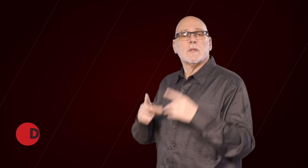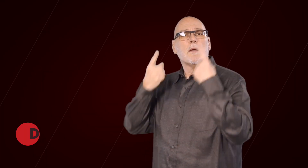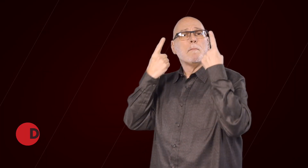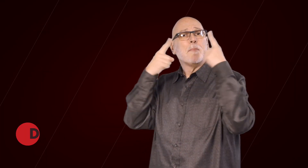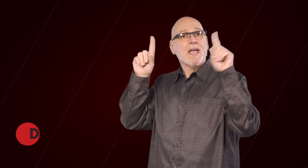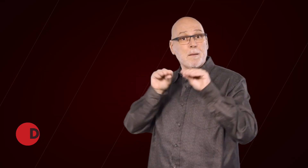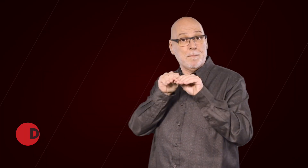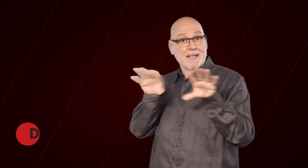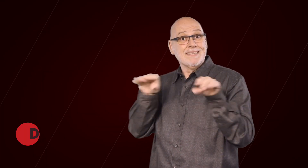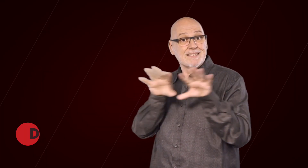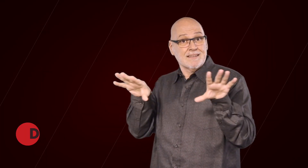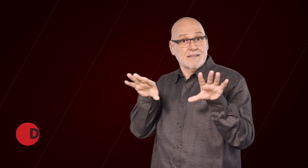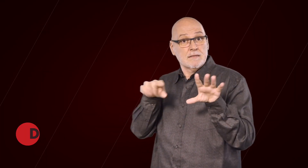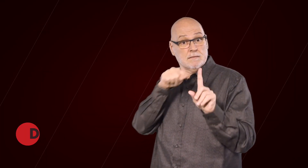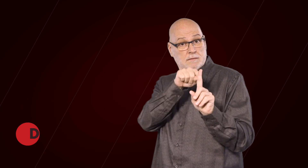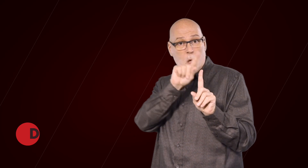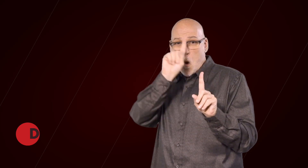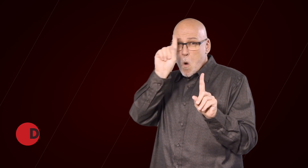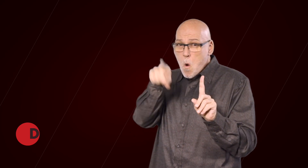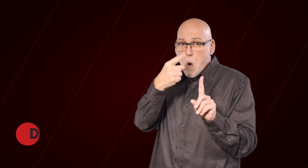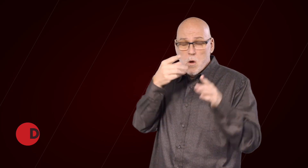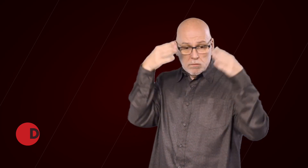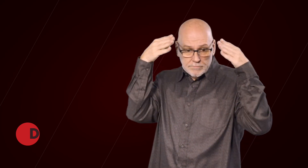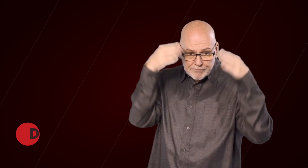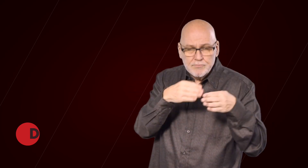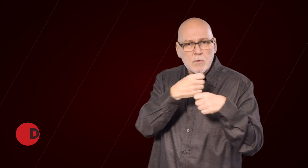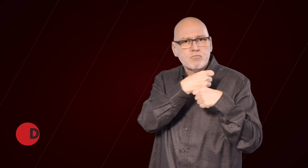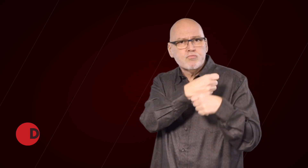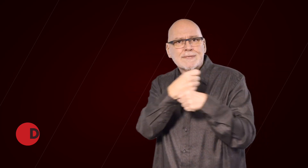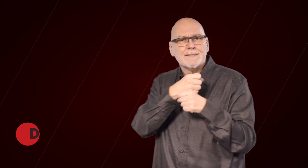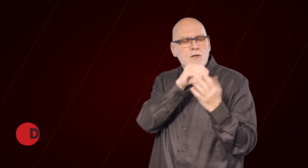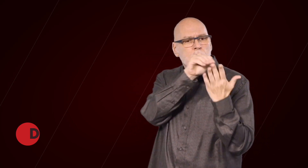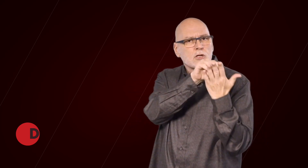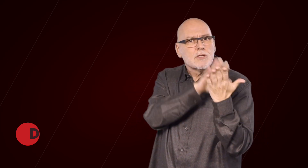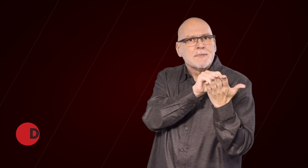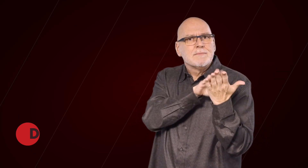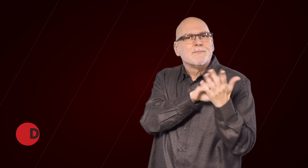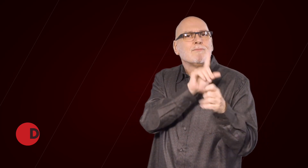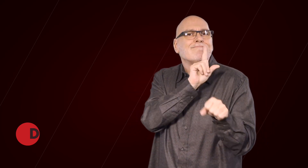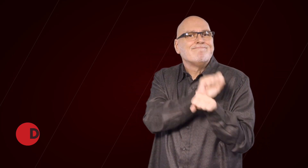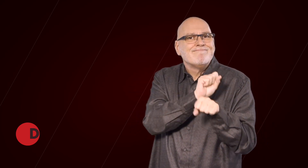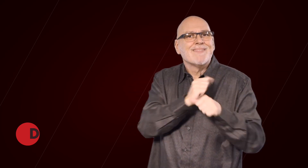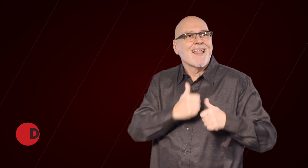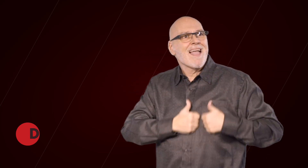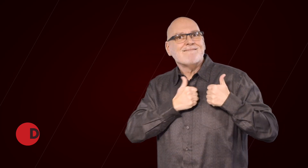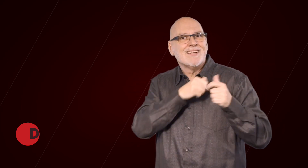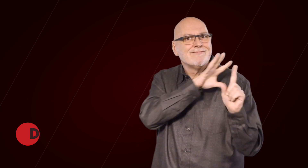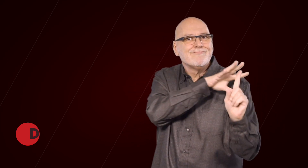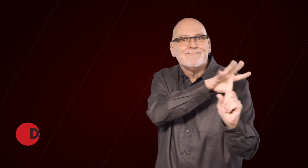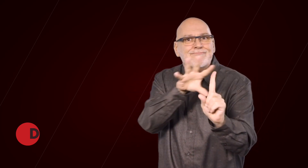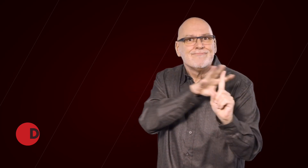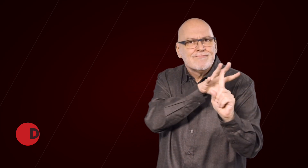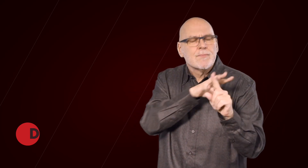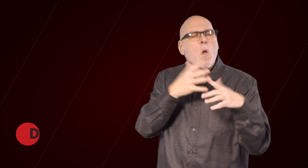[ANSELMO]: Is PAH Media all about producing documentaries,